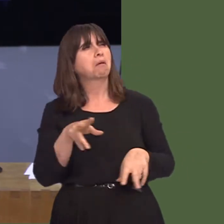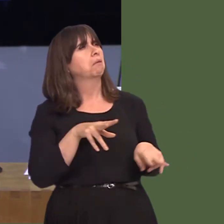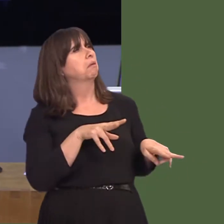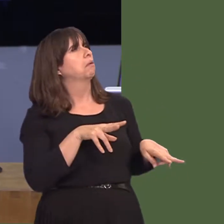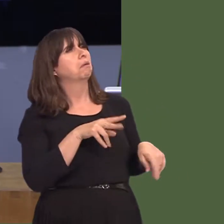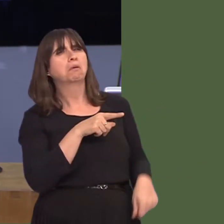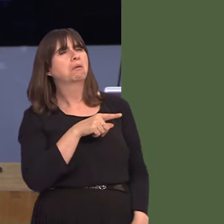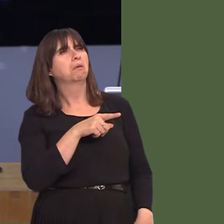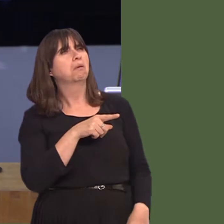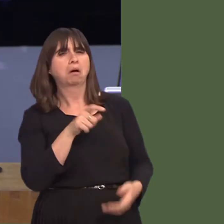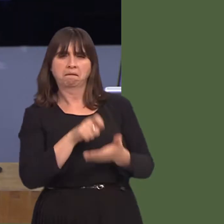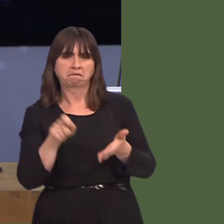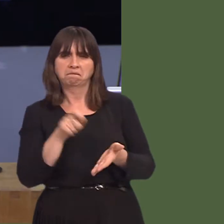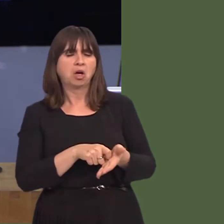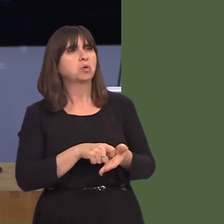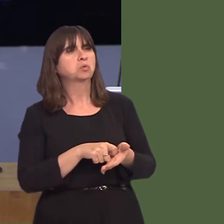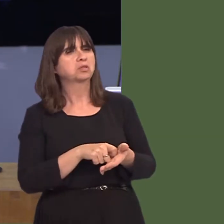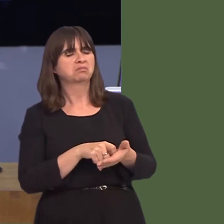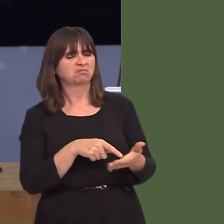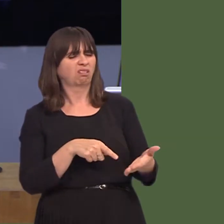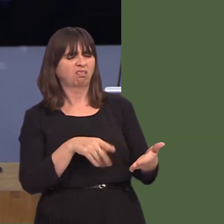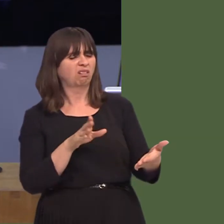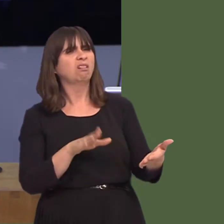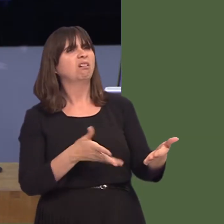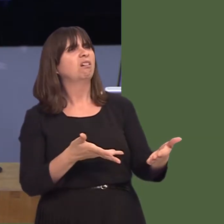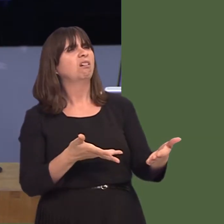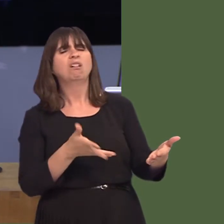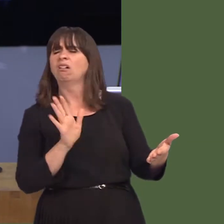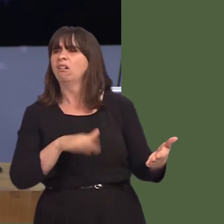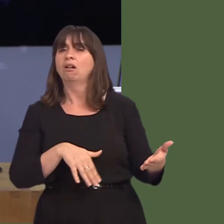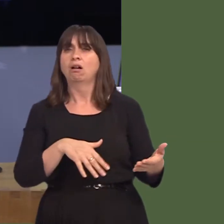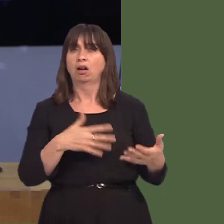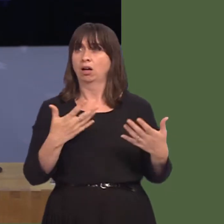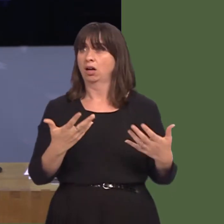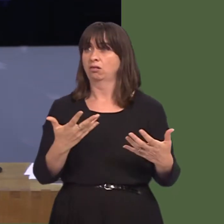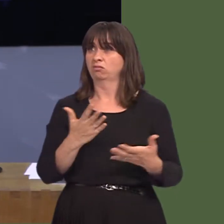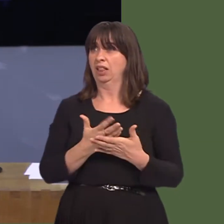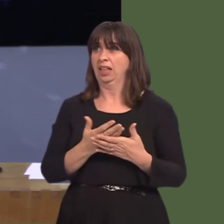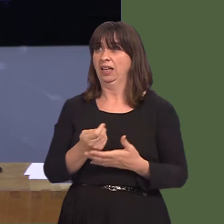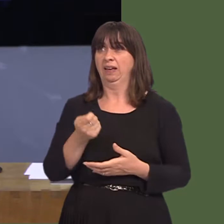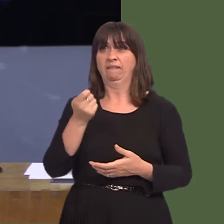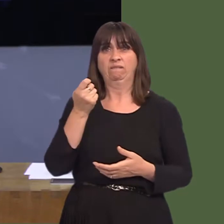the polling booths, and the figures are barely in double figures when people vote for police